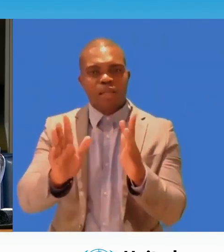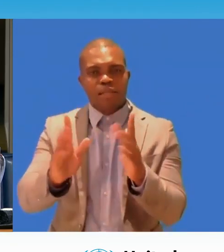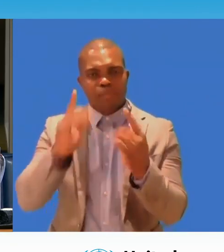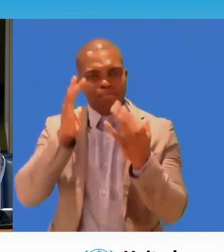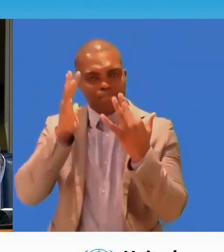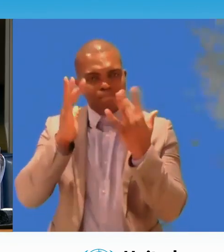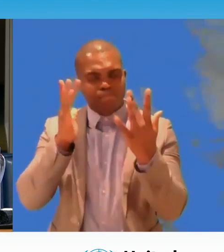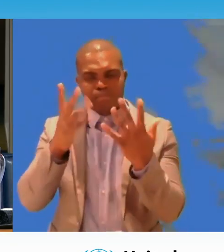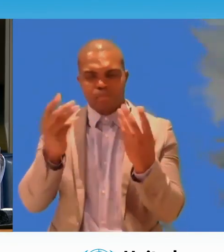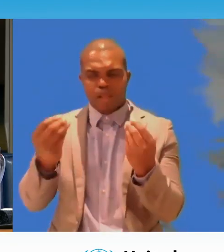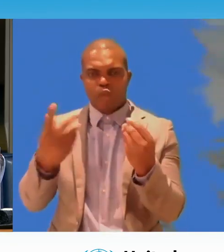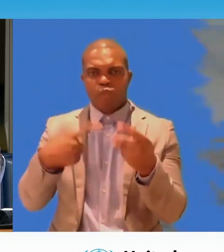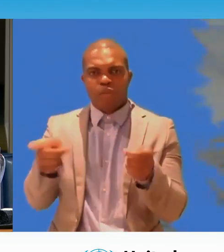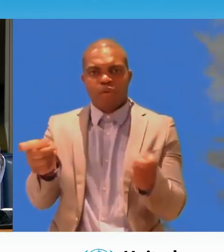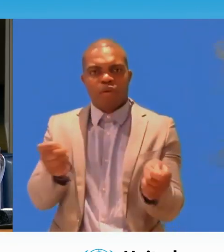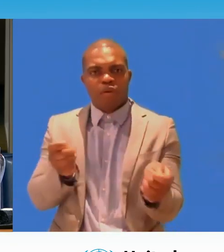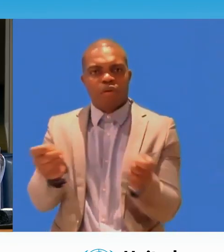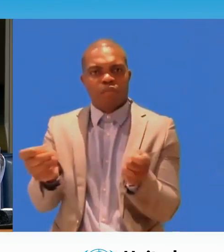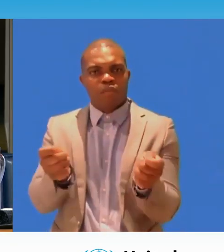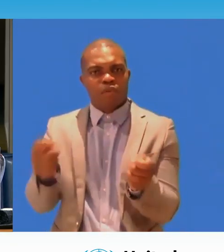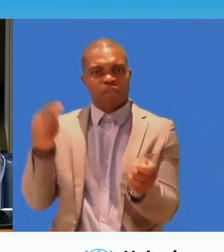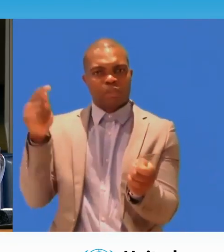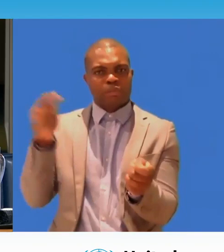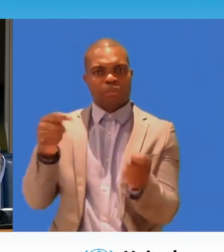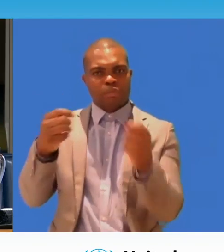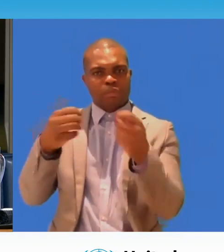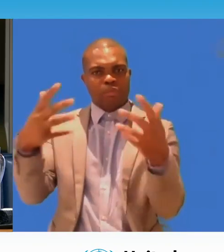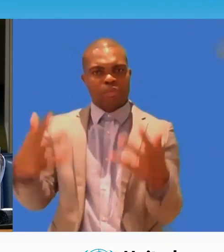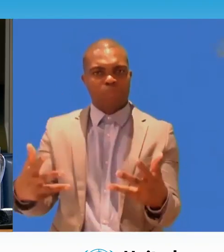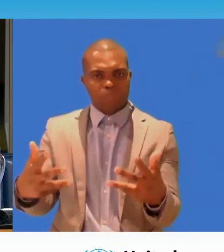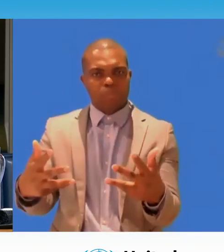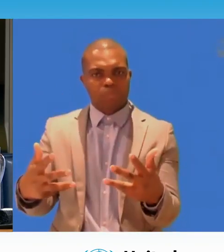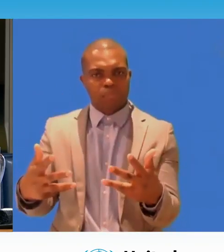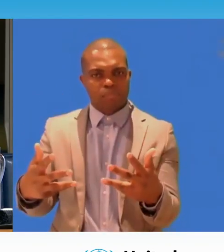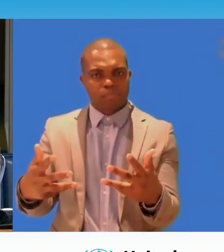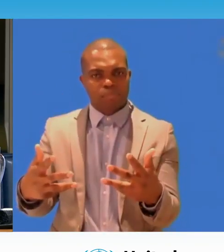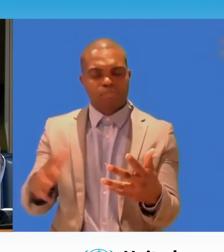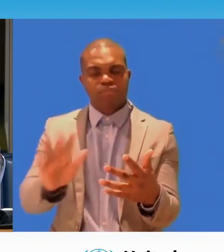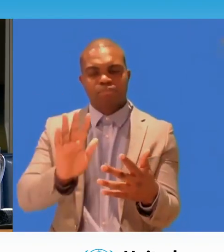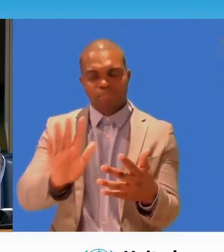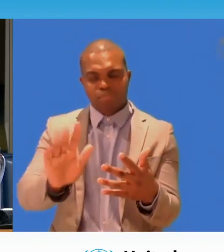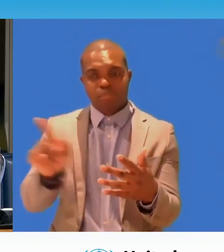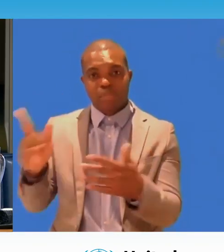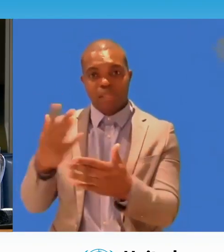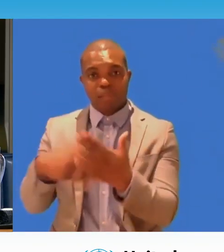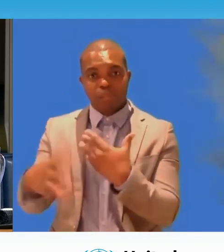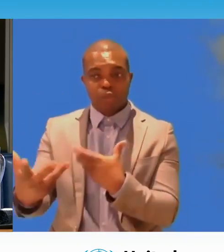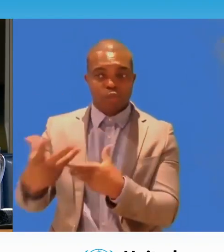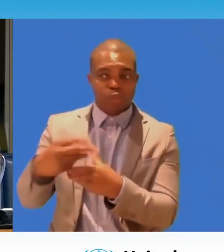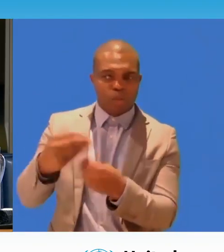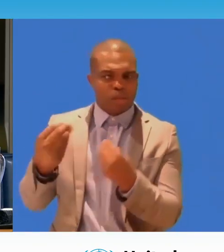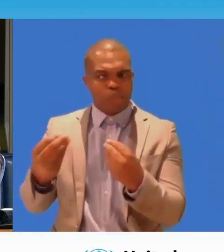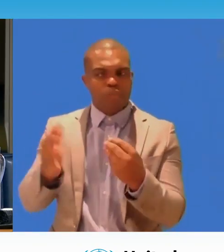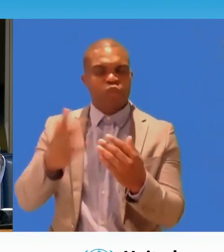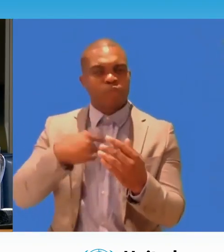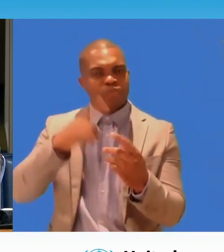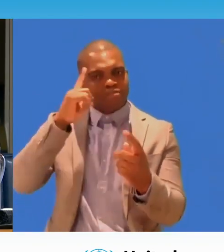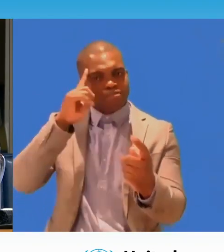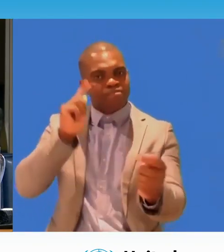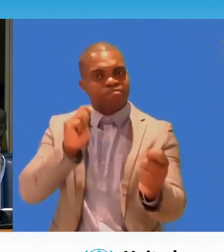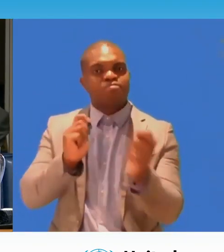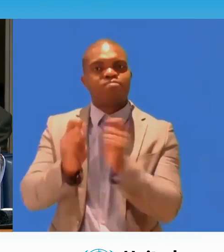the pressing context of our current juncture undoubted undoubtedly since the adoption of